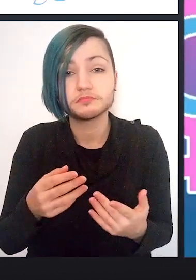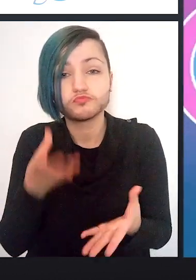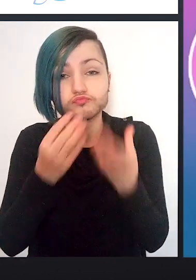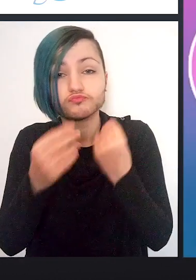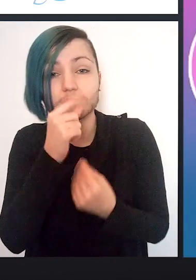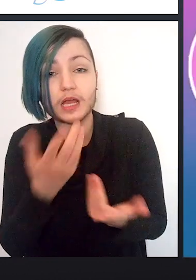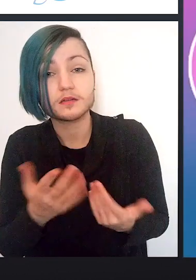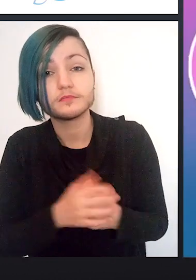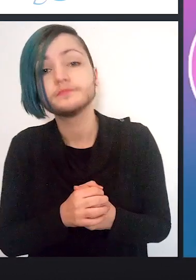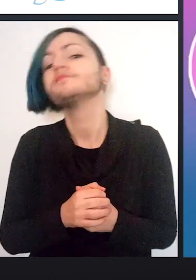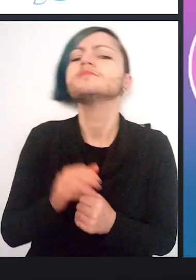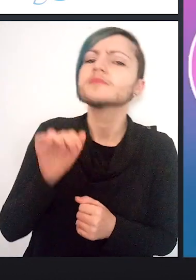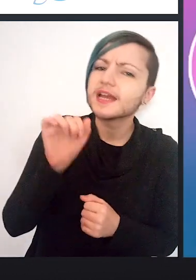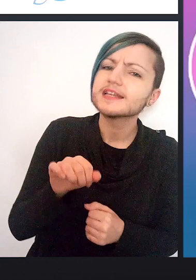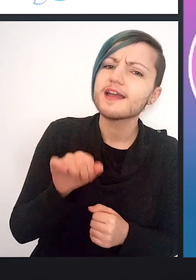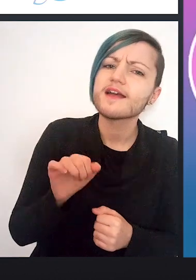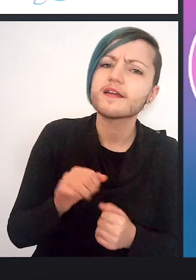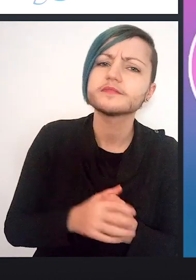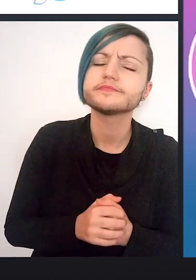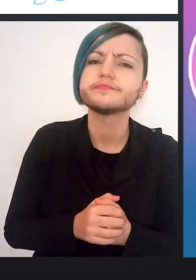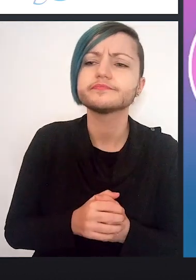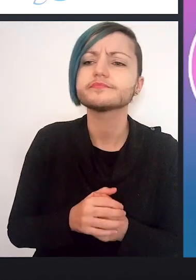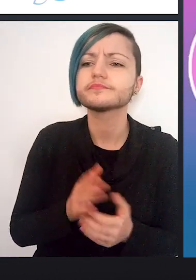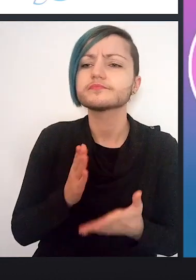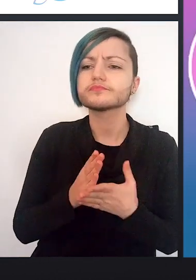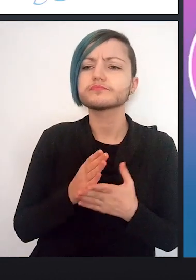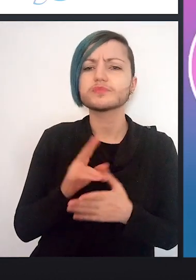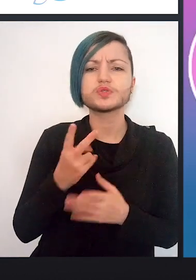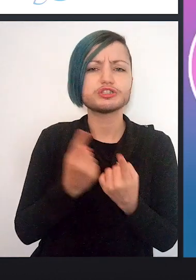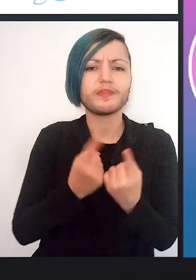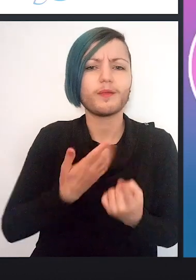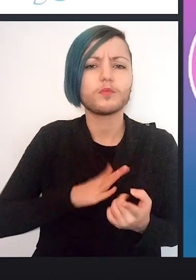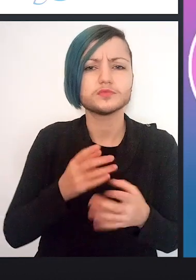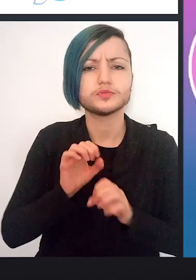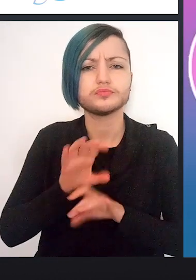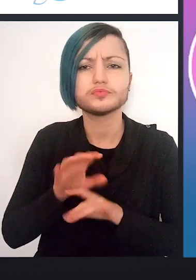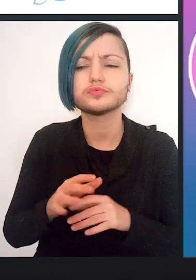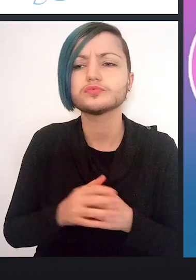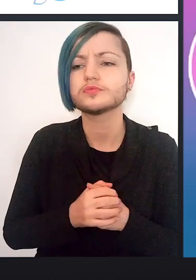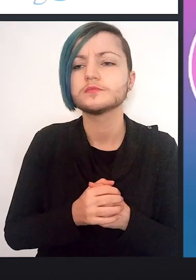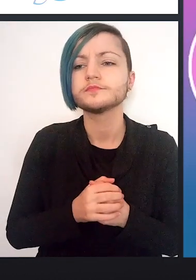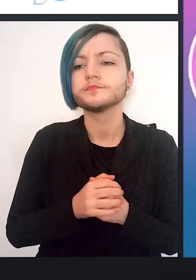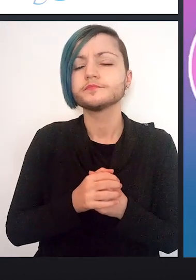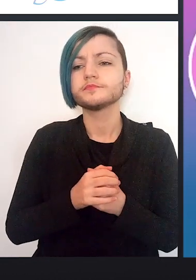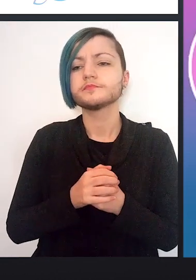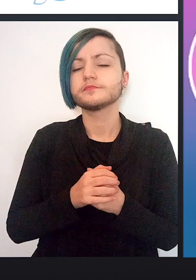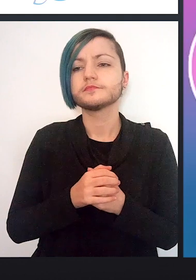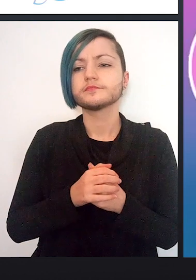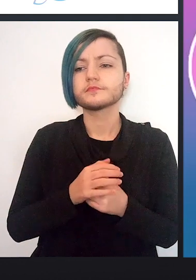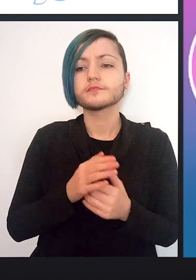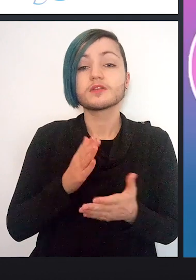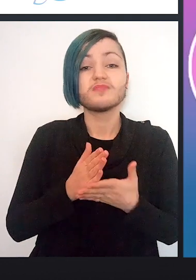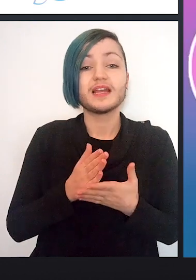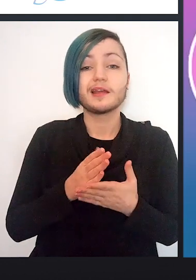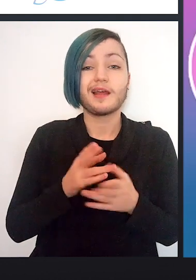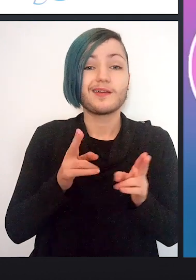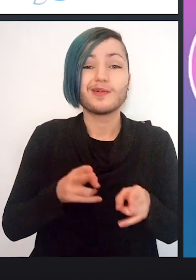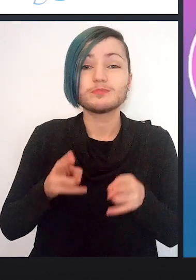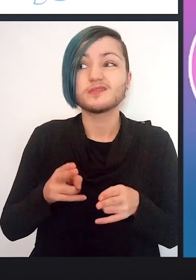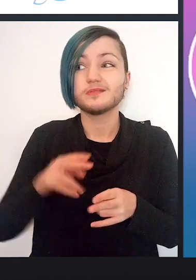Yes. I think there are two things I'd like to share which the hospital didn't tell me about.